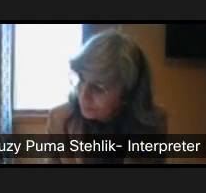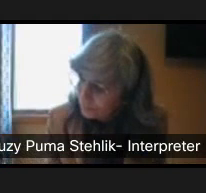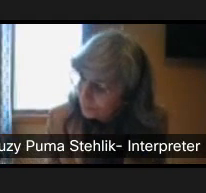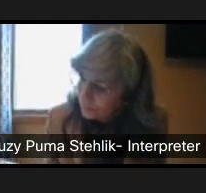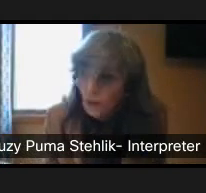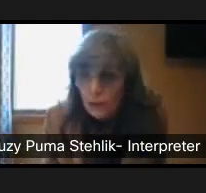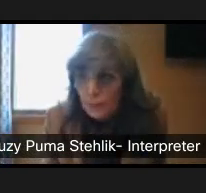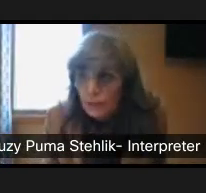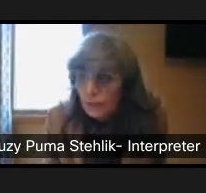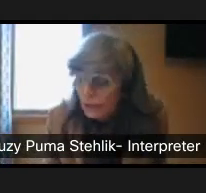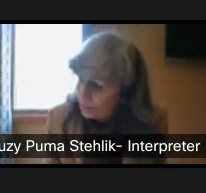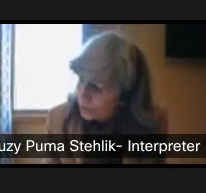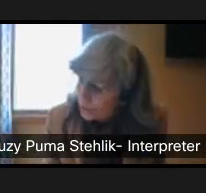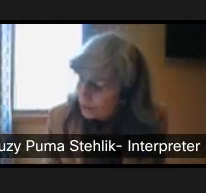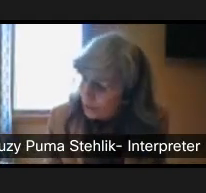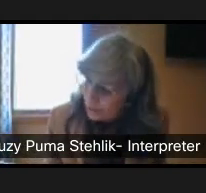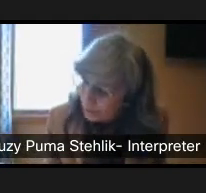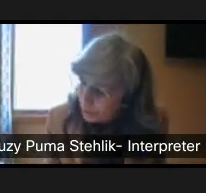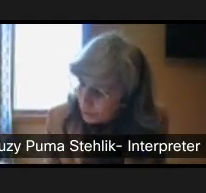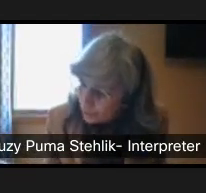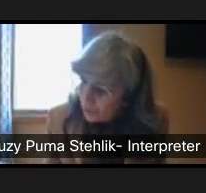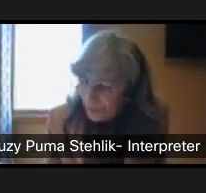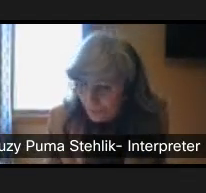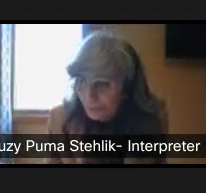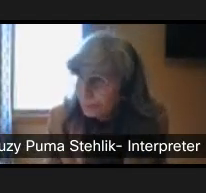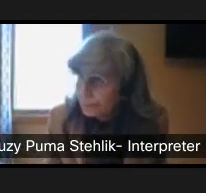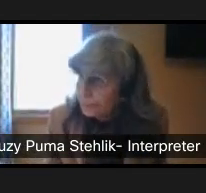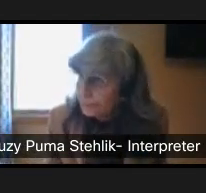The petitioner I will leave you or should have.